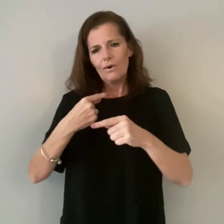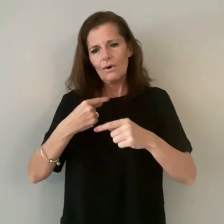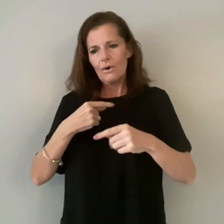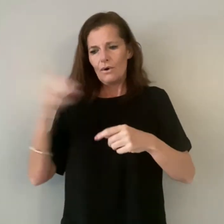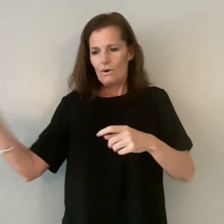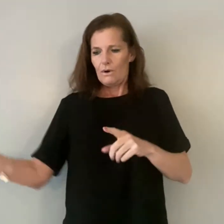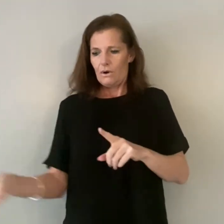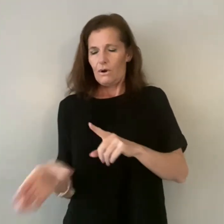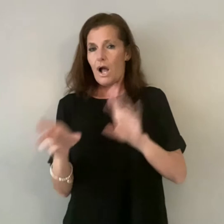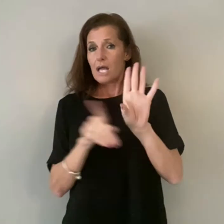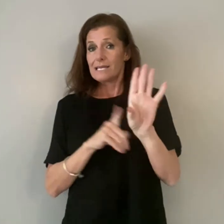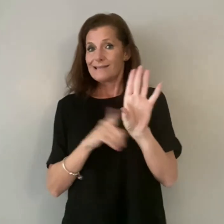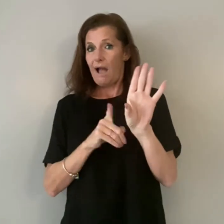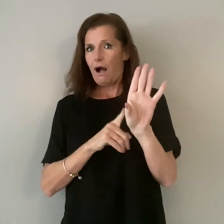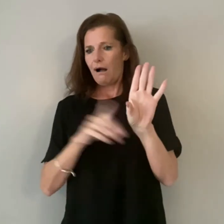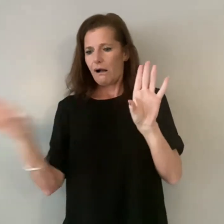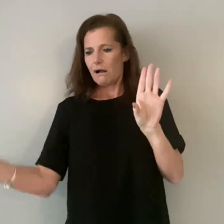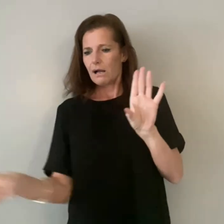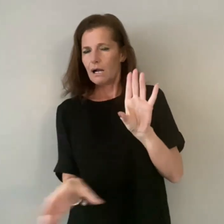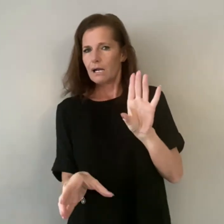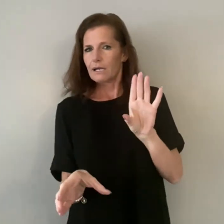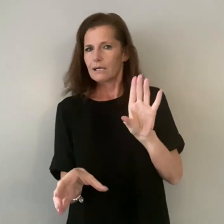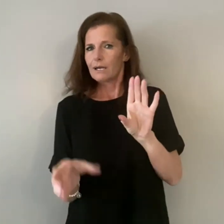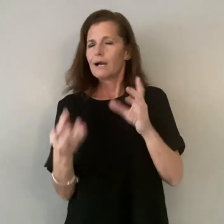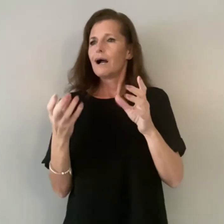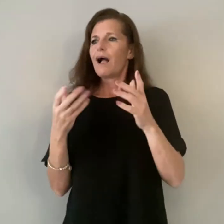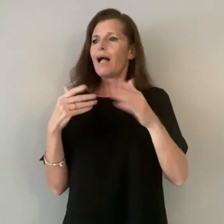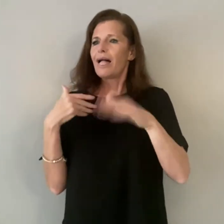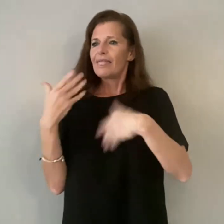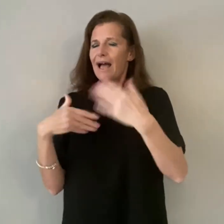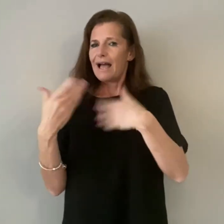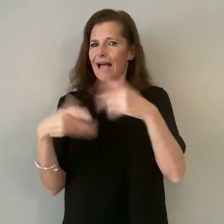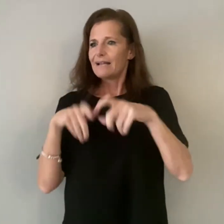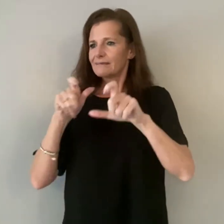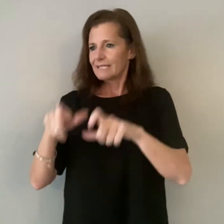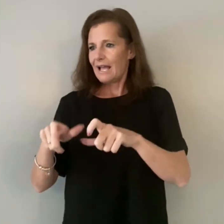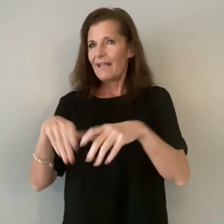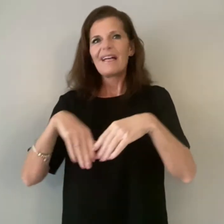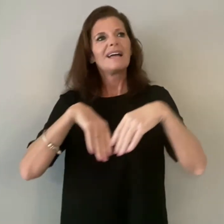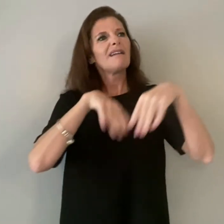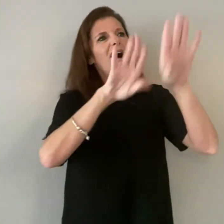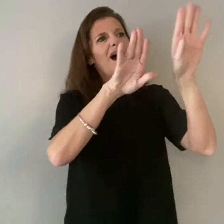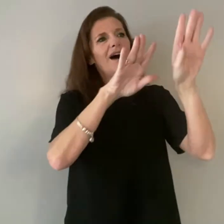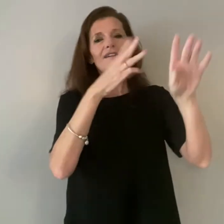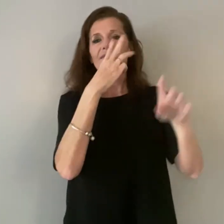you bring in people when they're relatively young still I'm doing a stint with you probably going off somewhere else